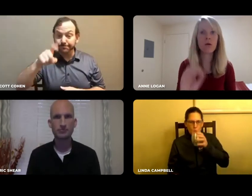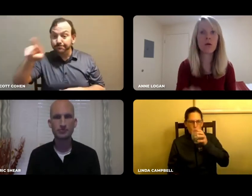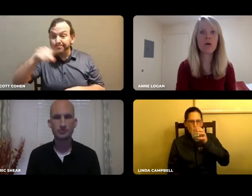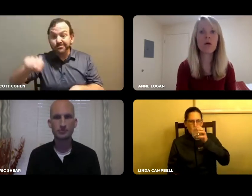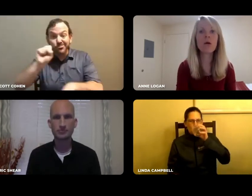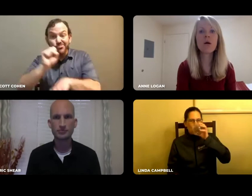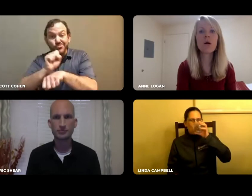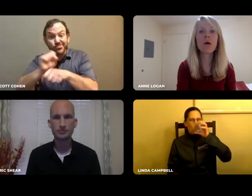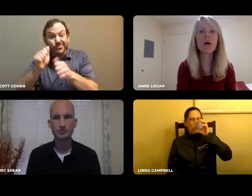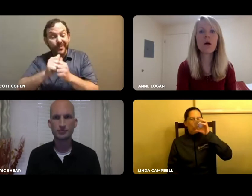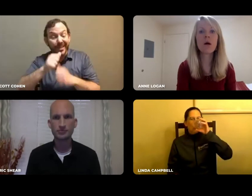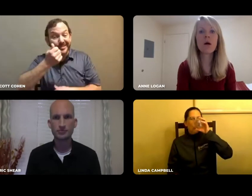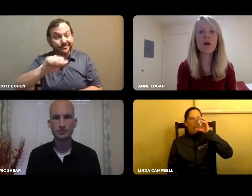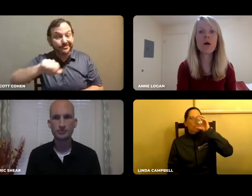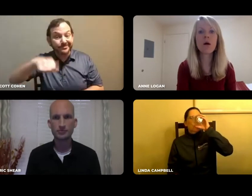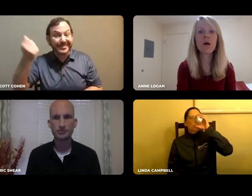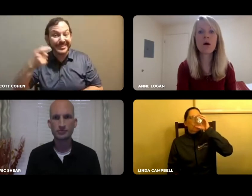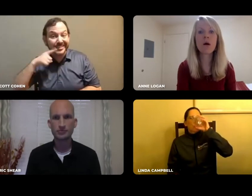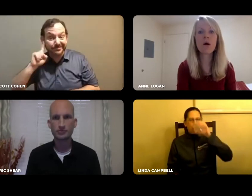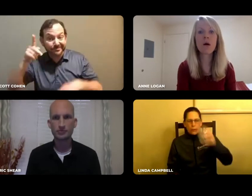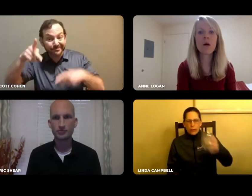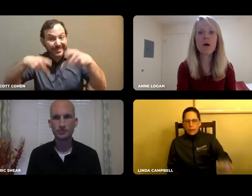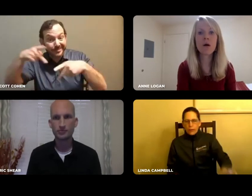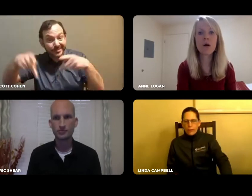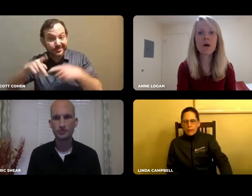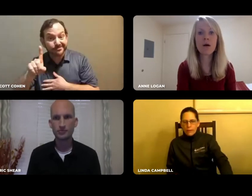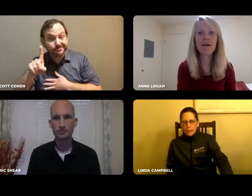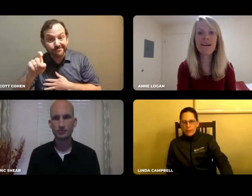The question is if you work with any other Deaf folks.